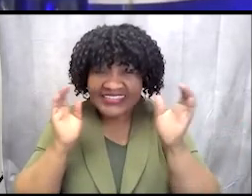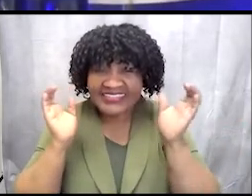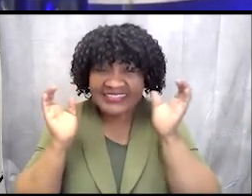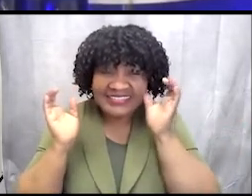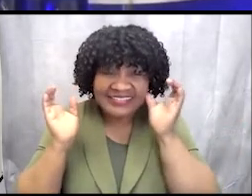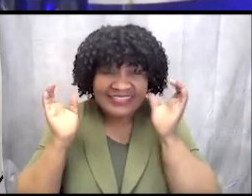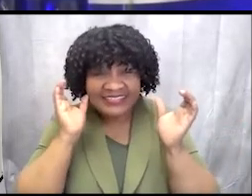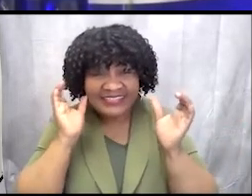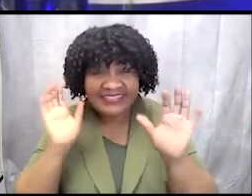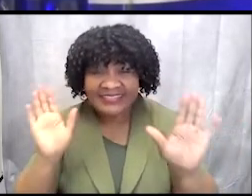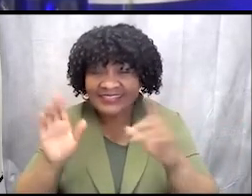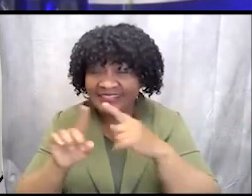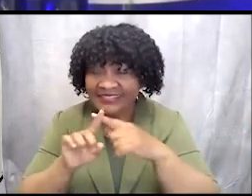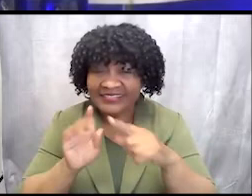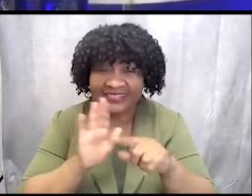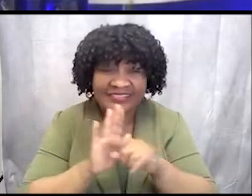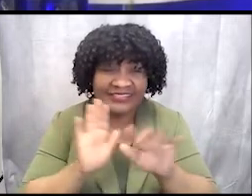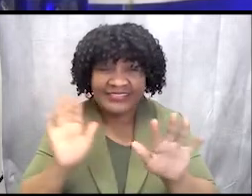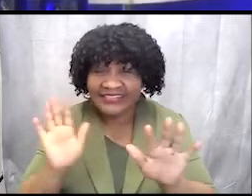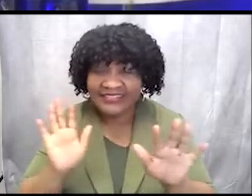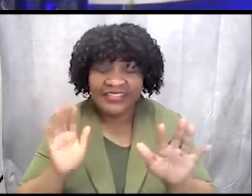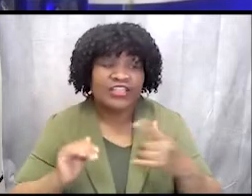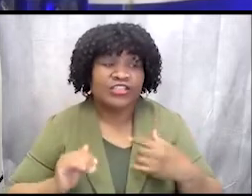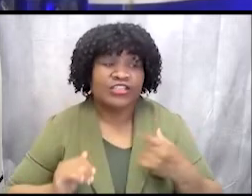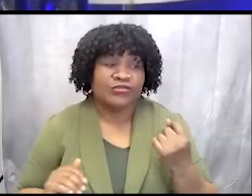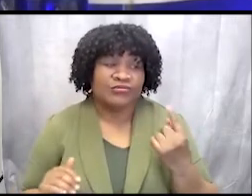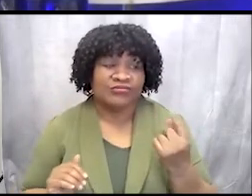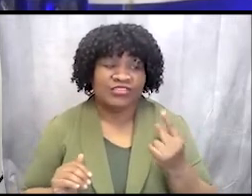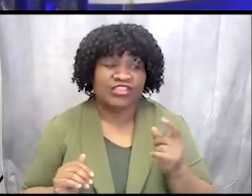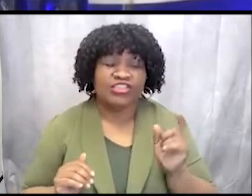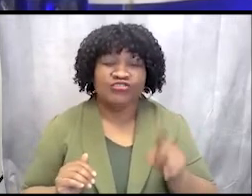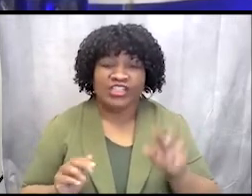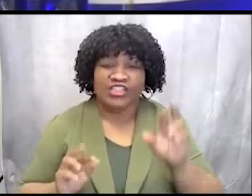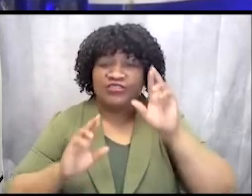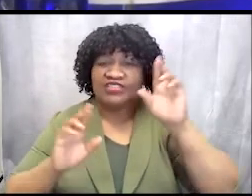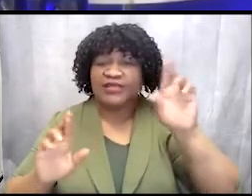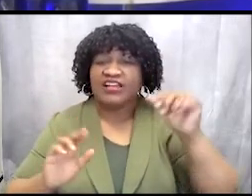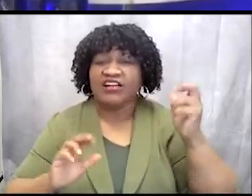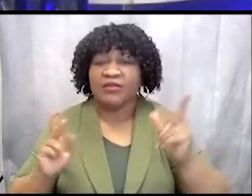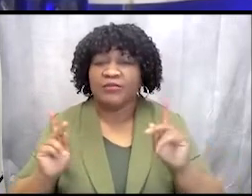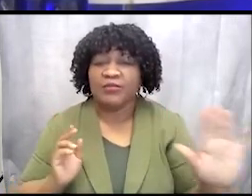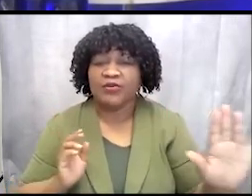you understand that you at least need to respect other people's truths.